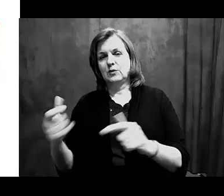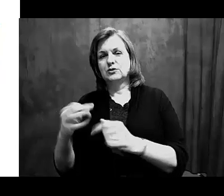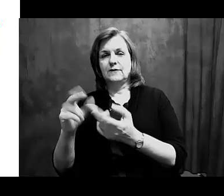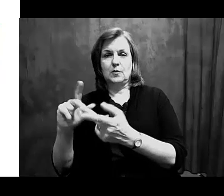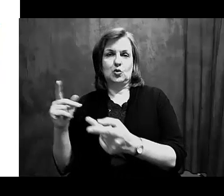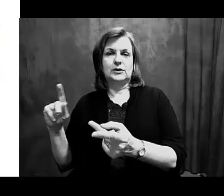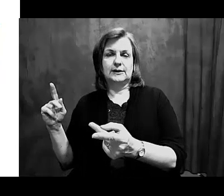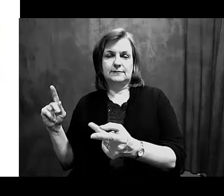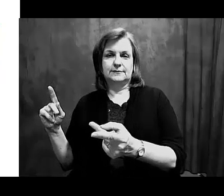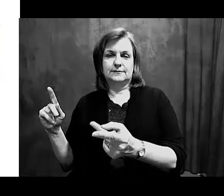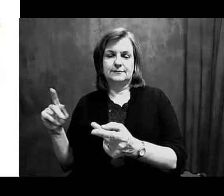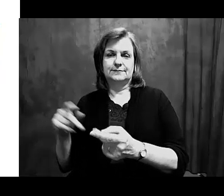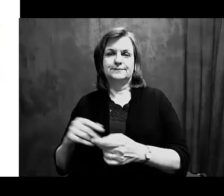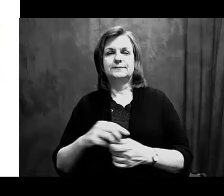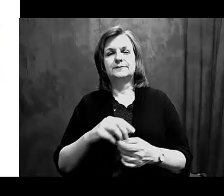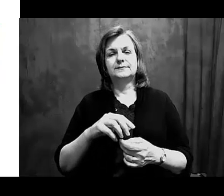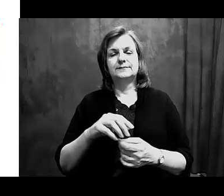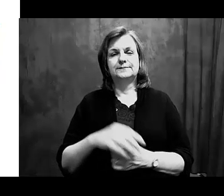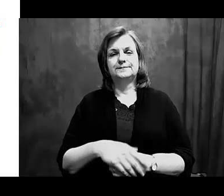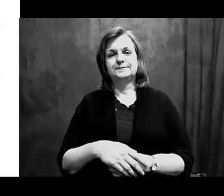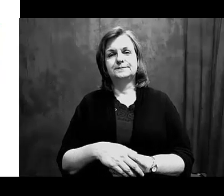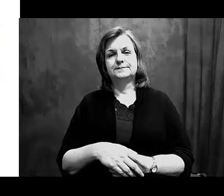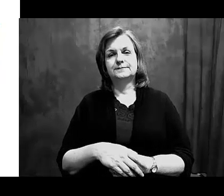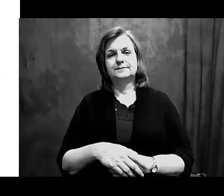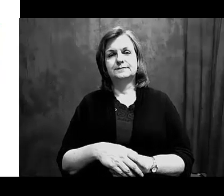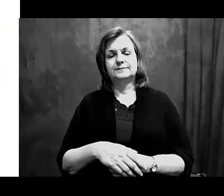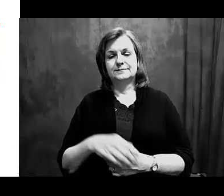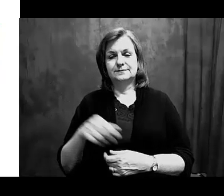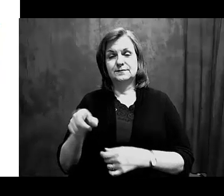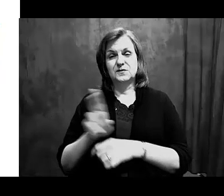proteins specifically